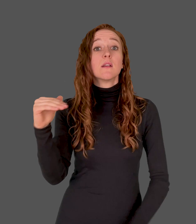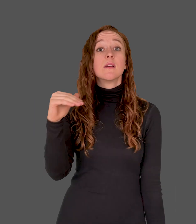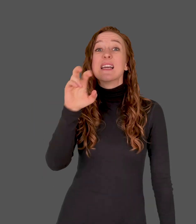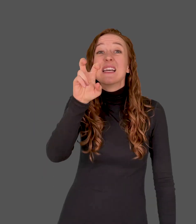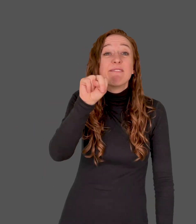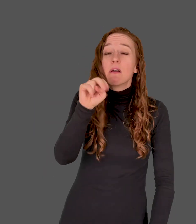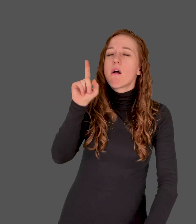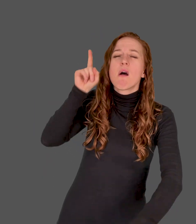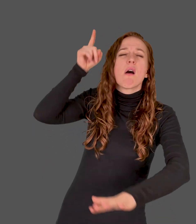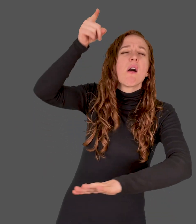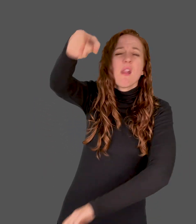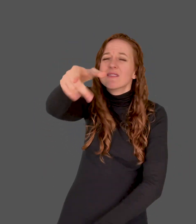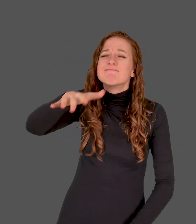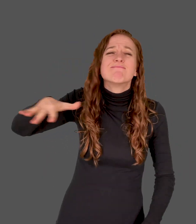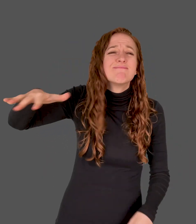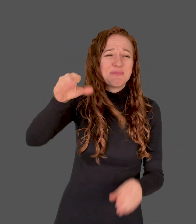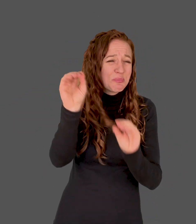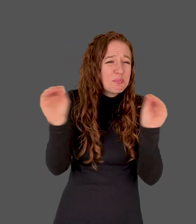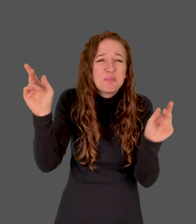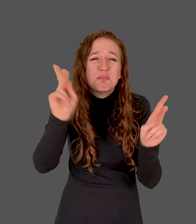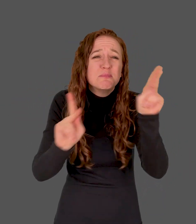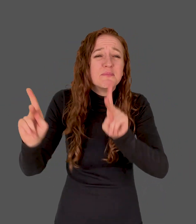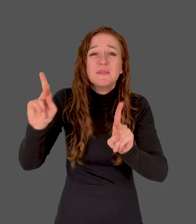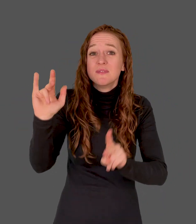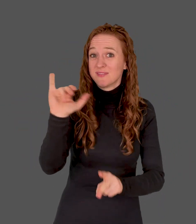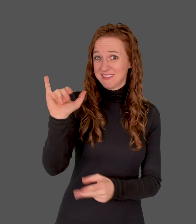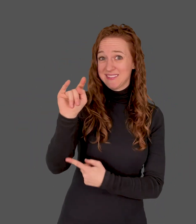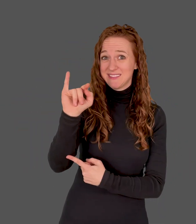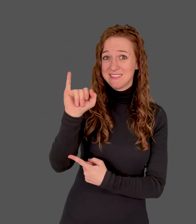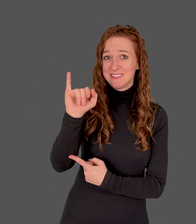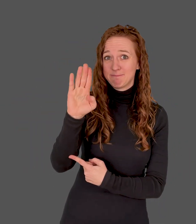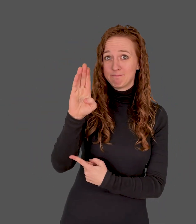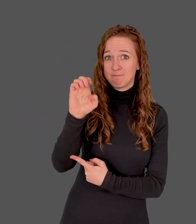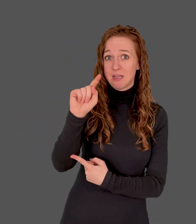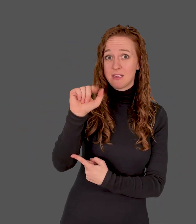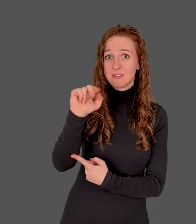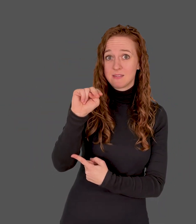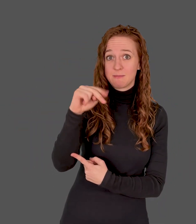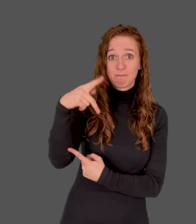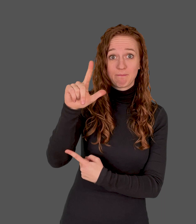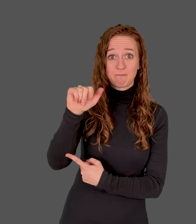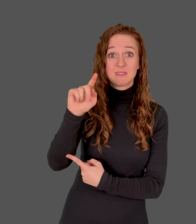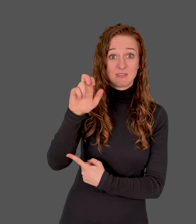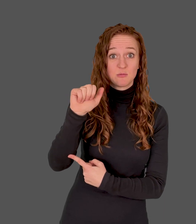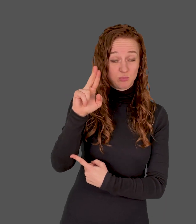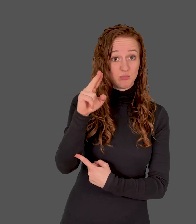The contamination is consistent even in remote areas like the Tibetan Plateau,